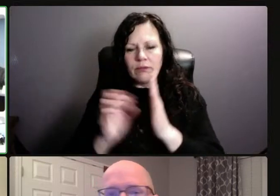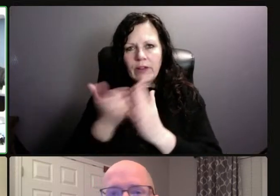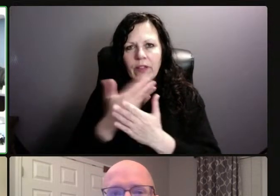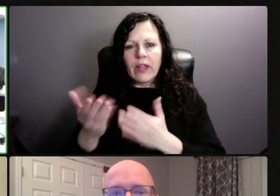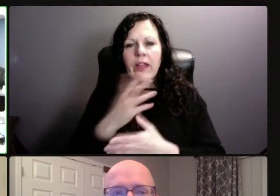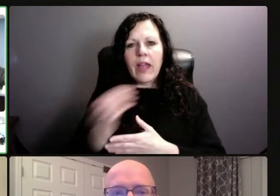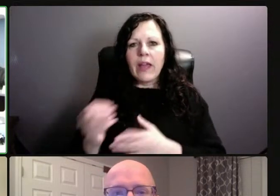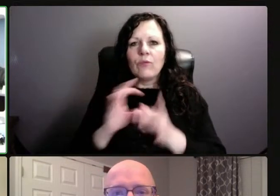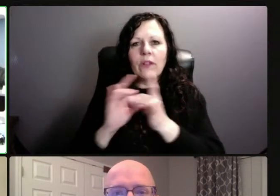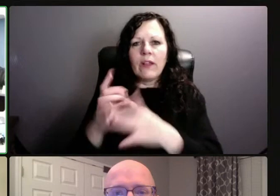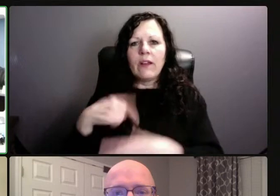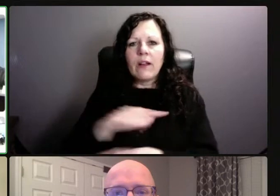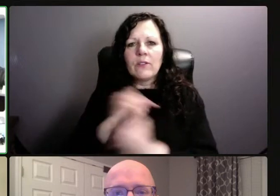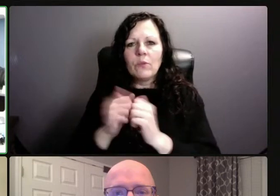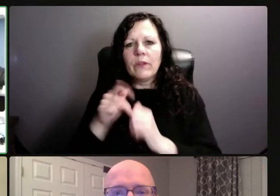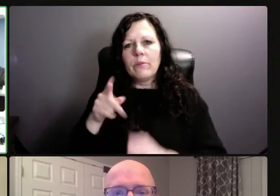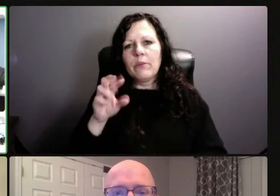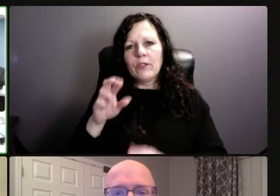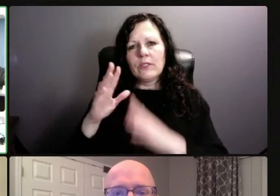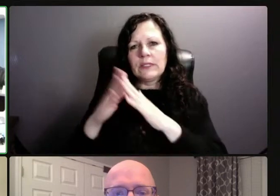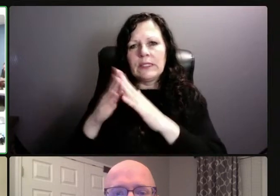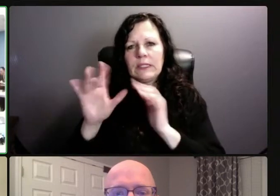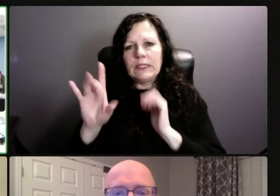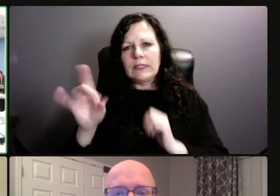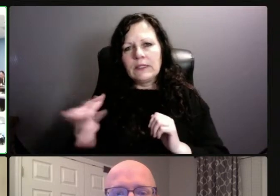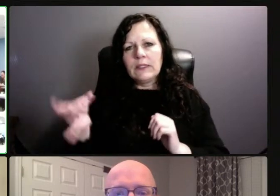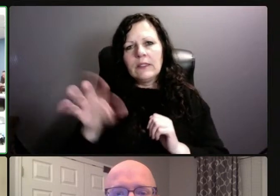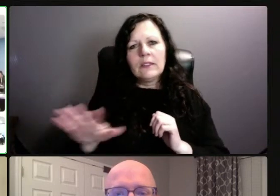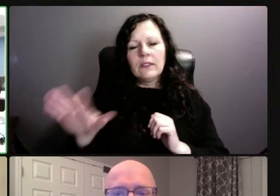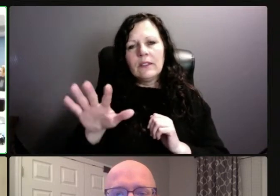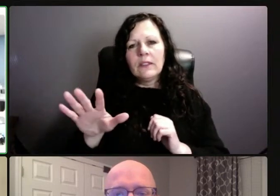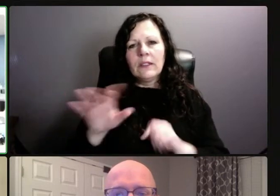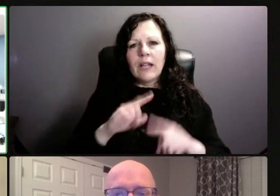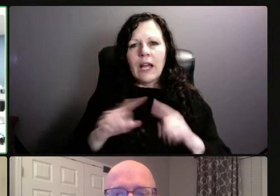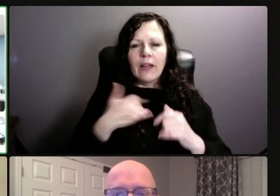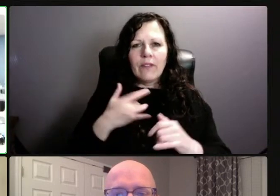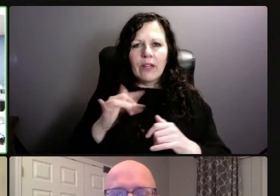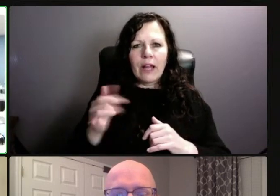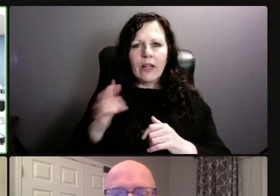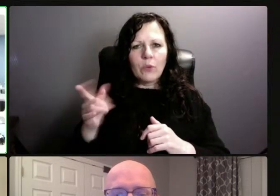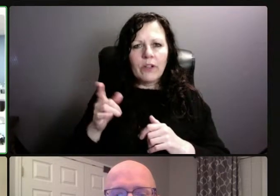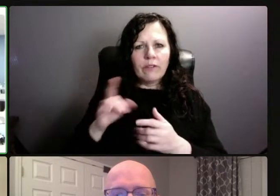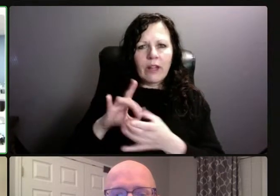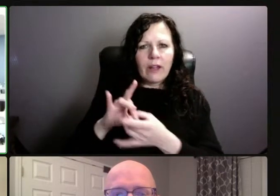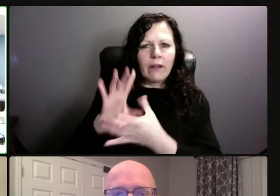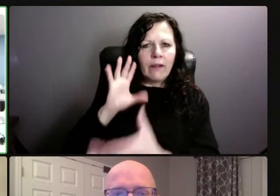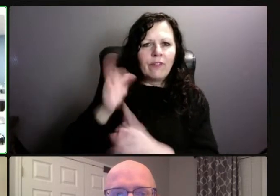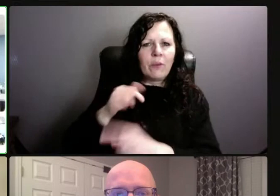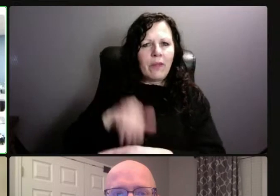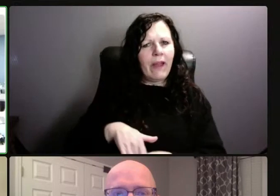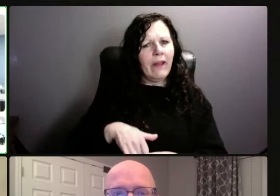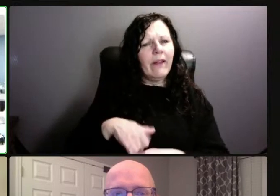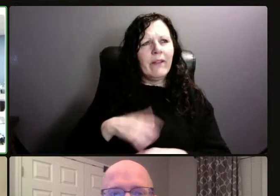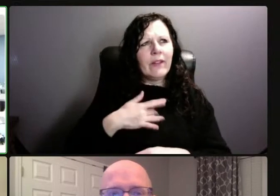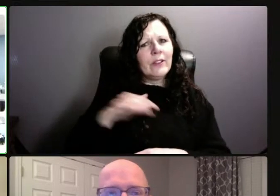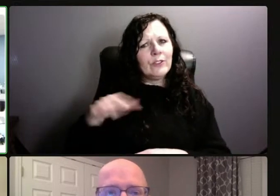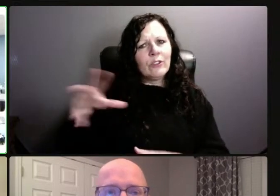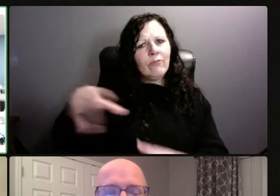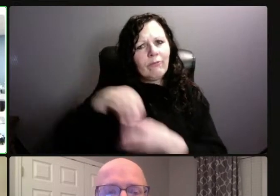YOU GUYS WORKED REALLY HARD ON THESE BENCHMARKING AND RELATING